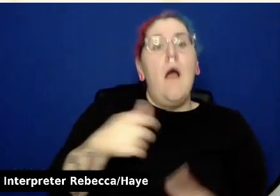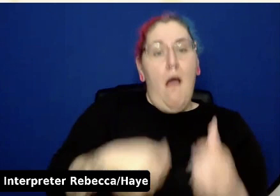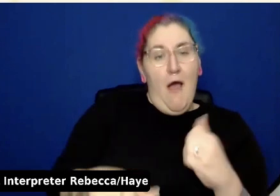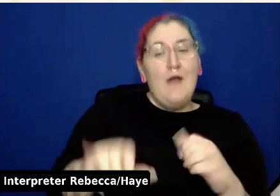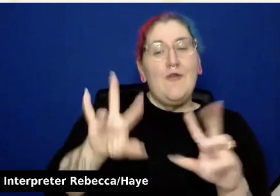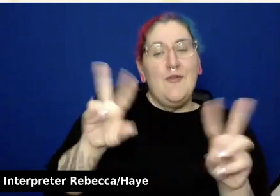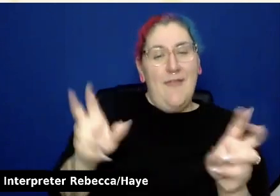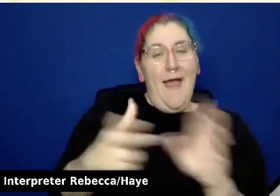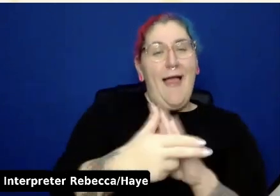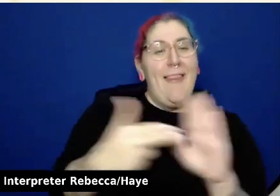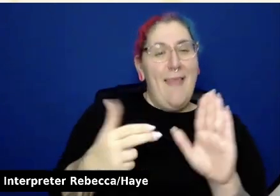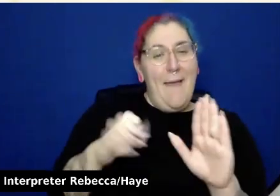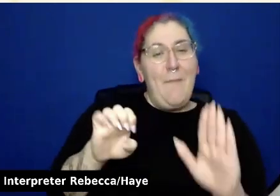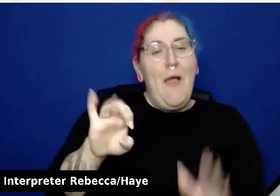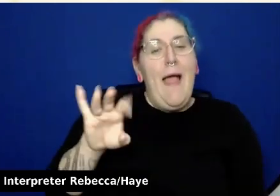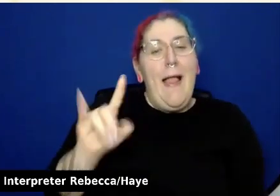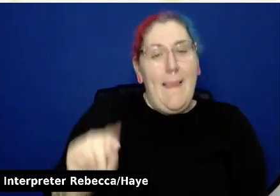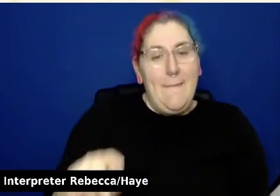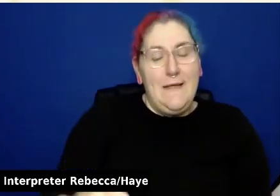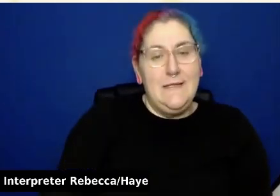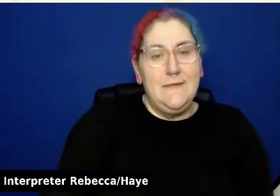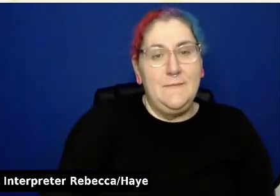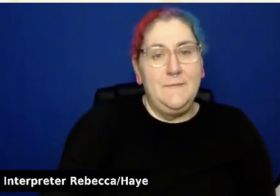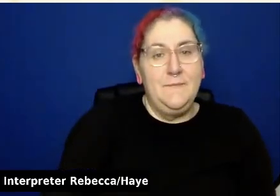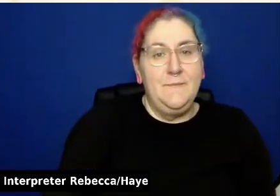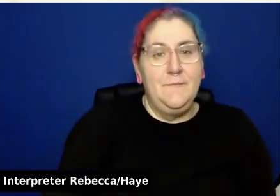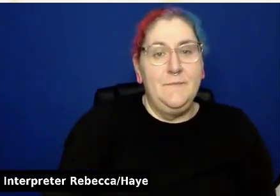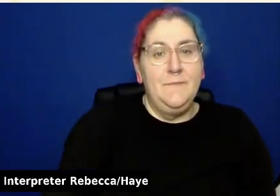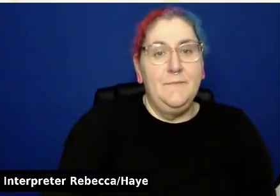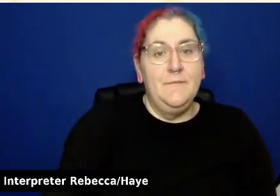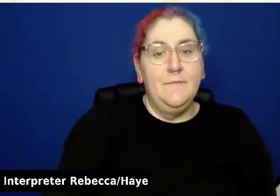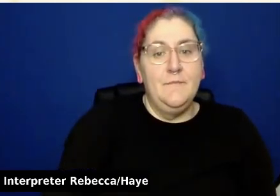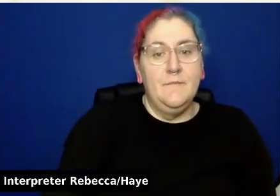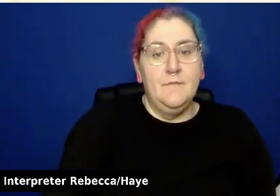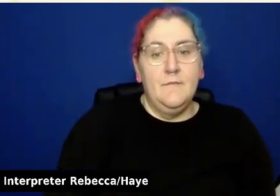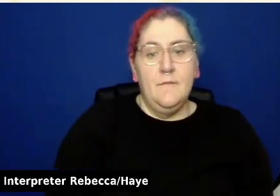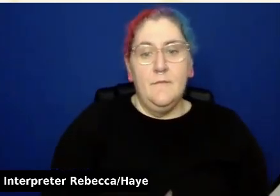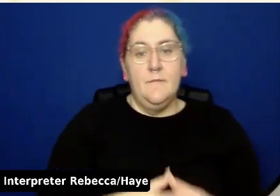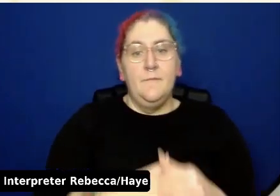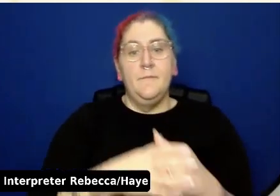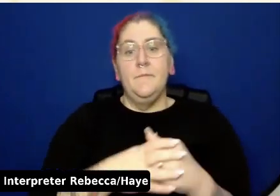Now take a few moments and let me know through the chat. What will be the accessible name for the slider?